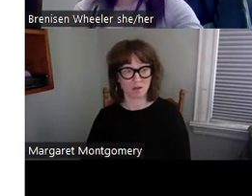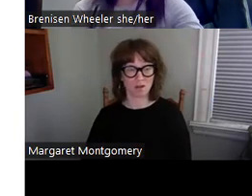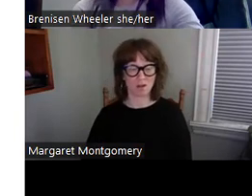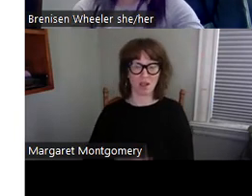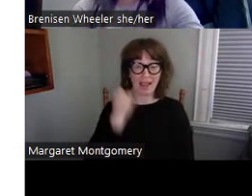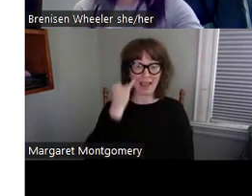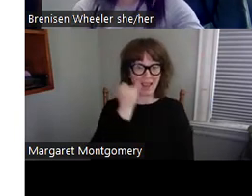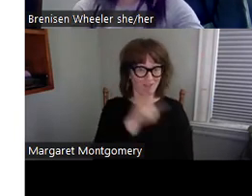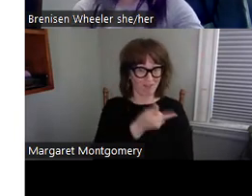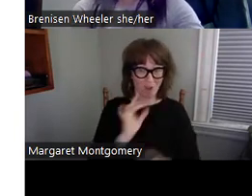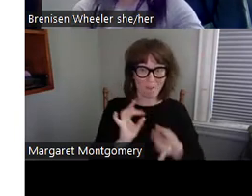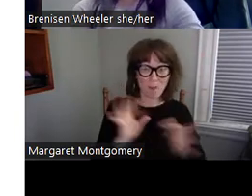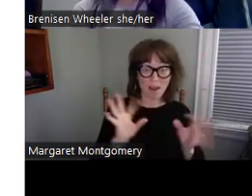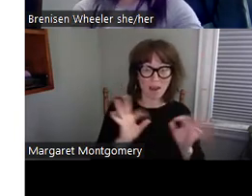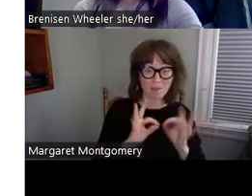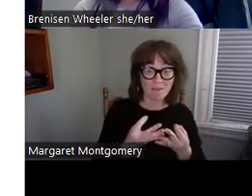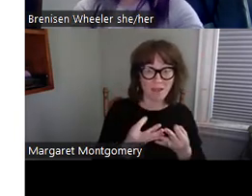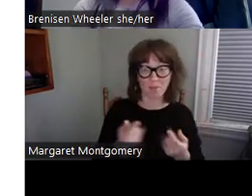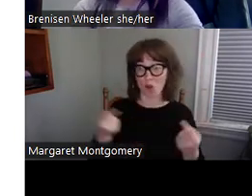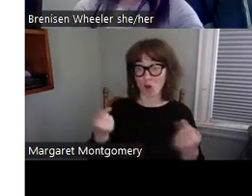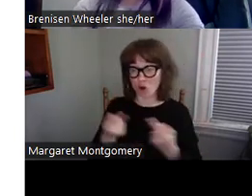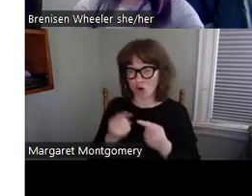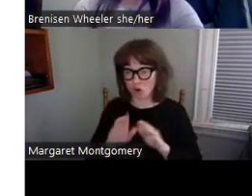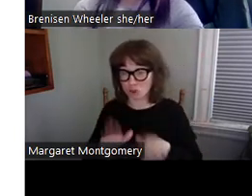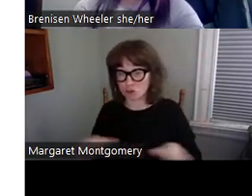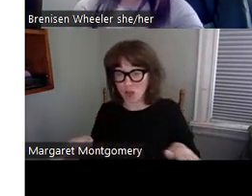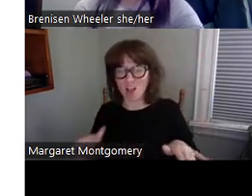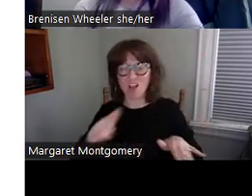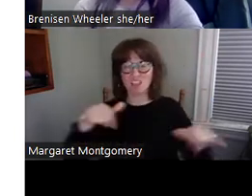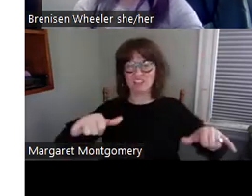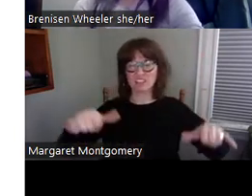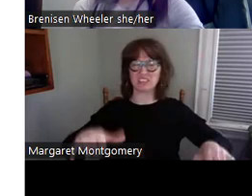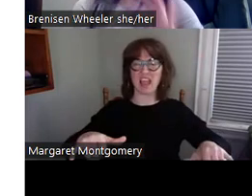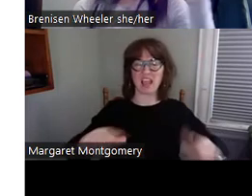13:09:23 child. If you got a divorce or that if you stay you're just as bad as the adviser